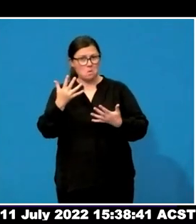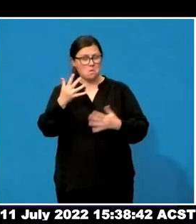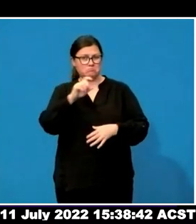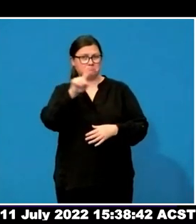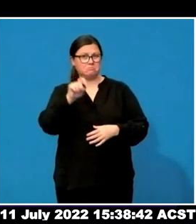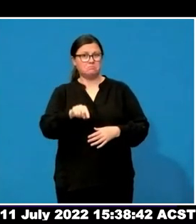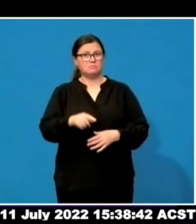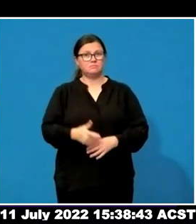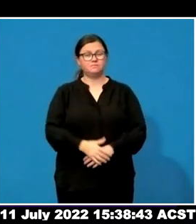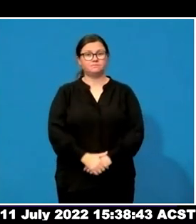No.